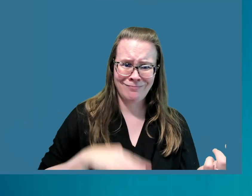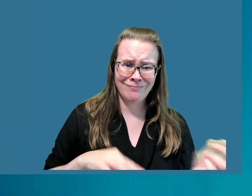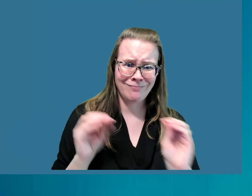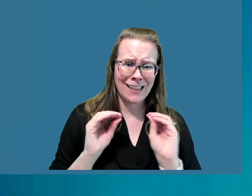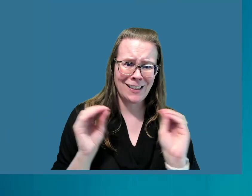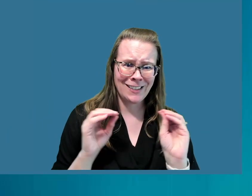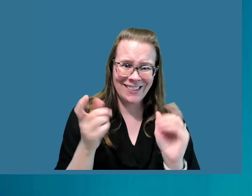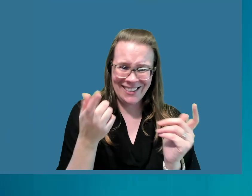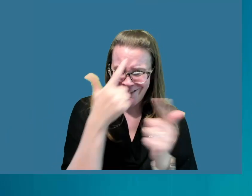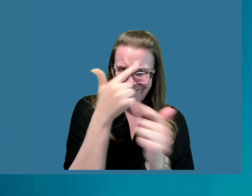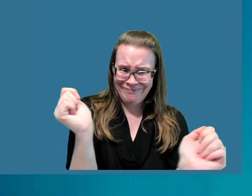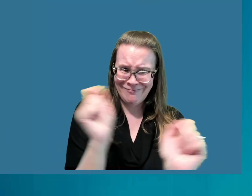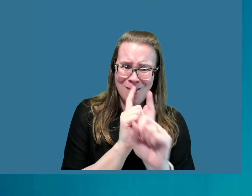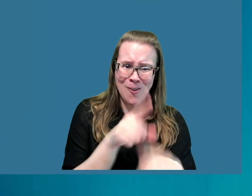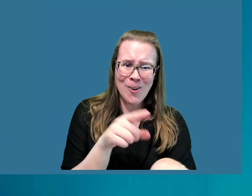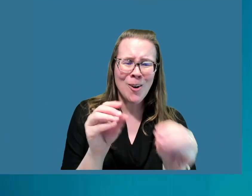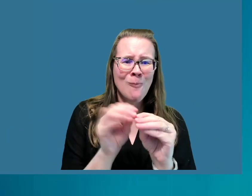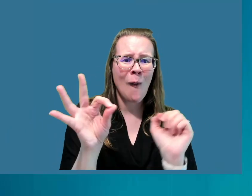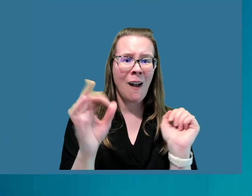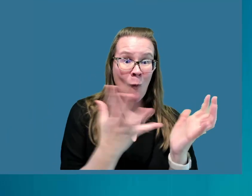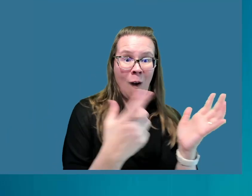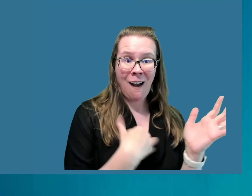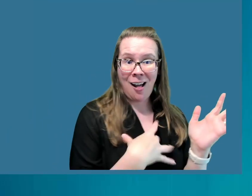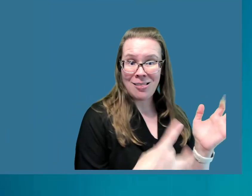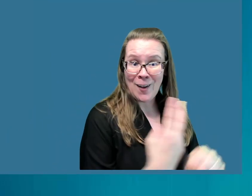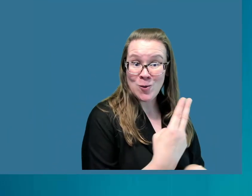these link-it's not like I'm an affiliate with any of these companies. It's just what I like,